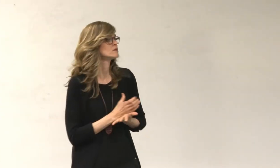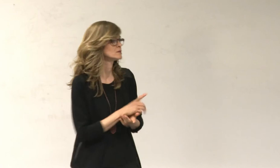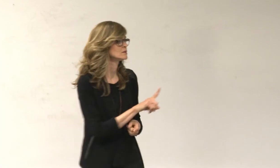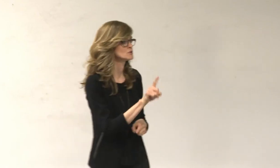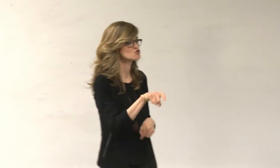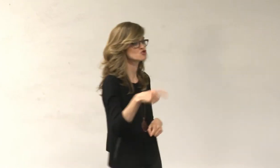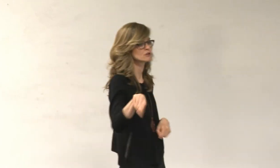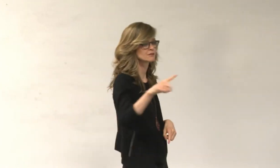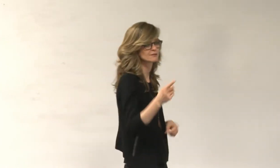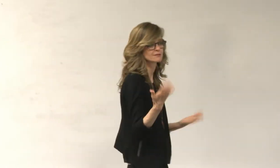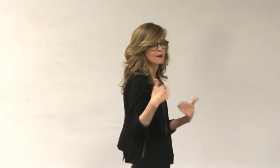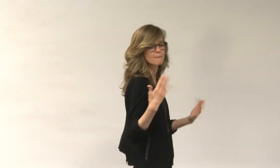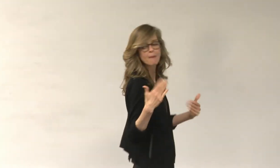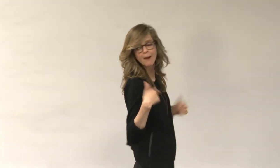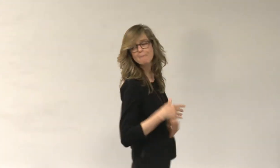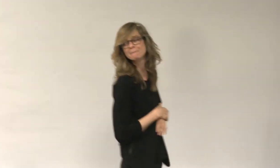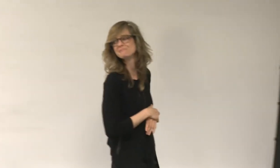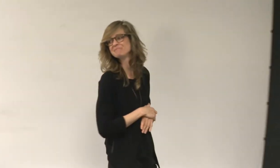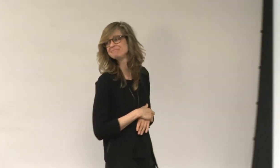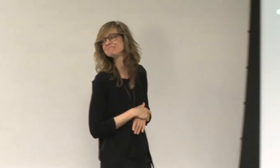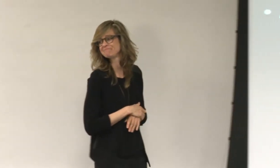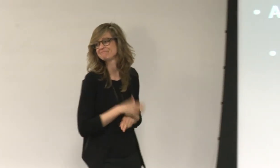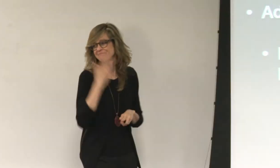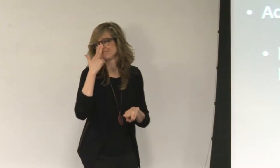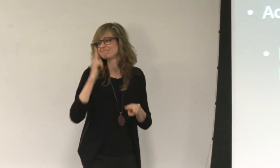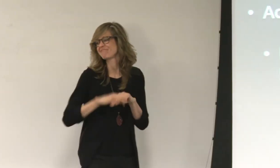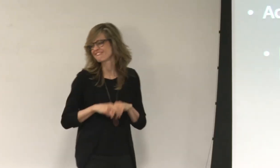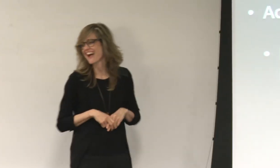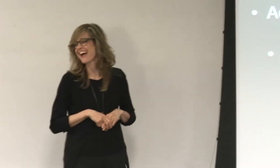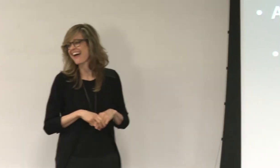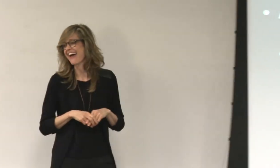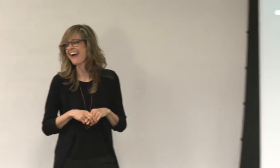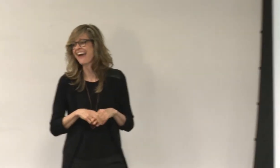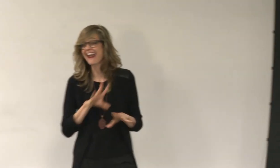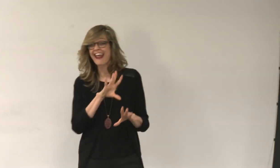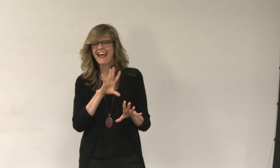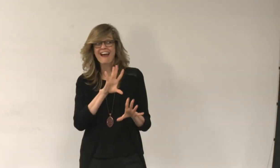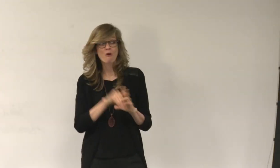YOU SHOULD ALL COME TO GALLAUDET AND TAKE MY STATISTICS COURSE. IT'S A LOT OF FUN.